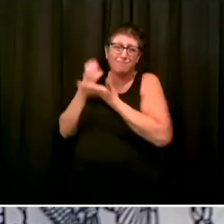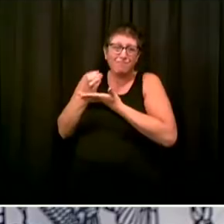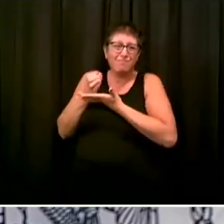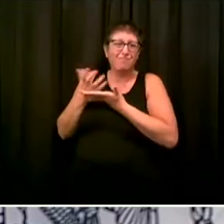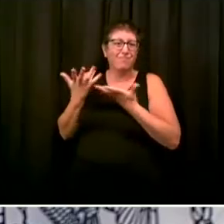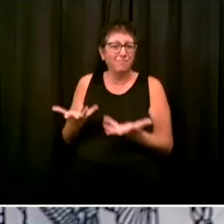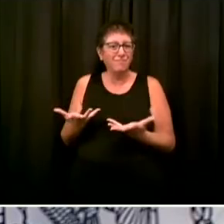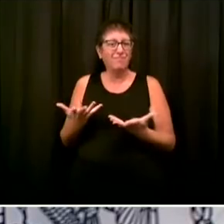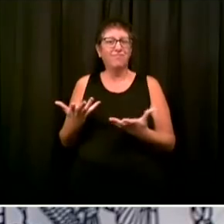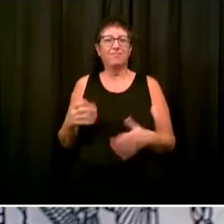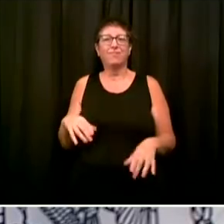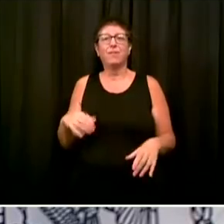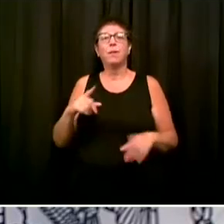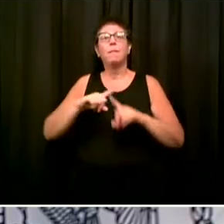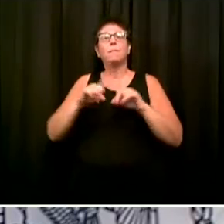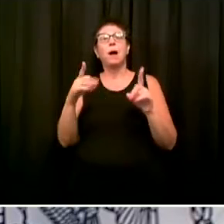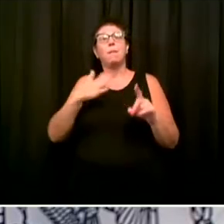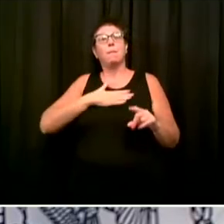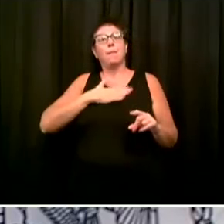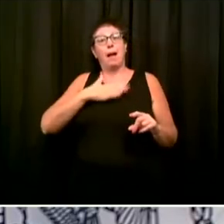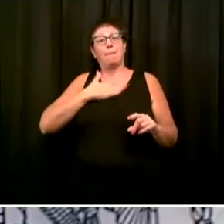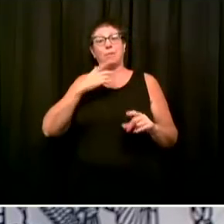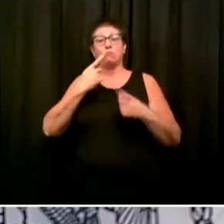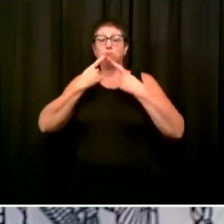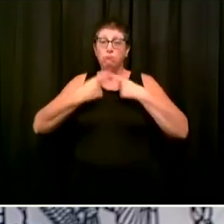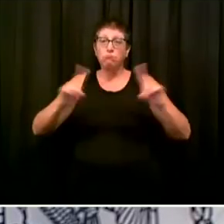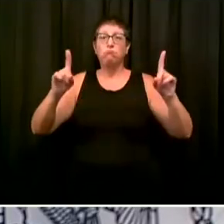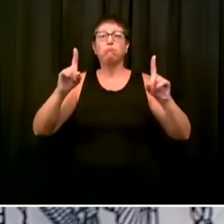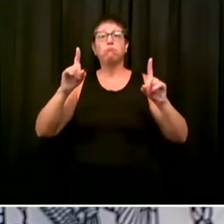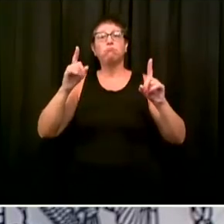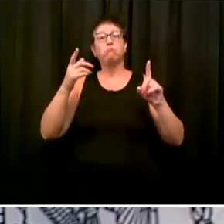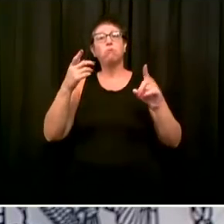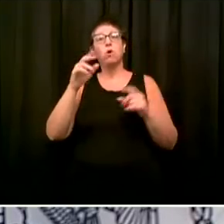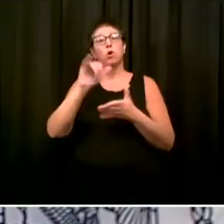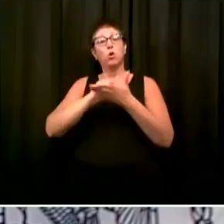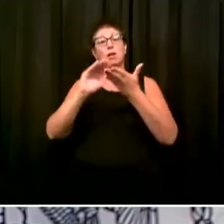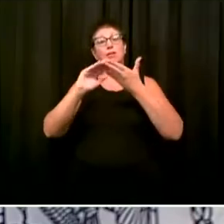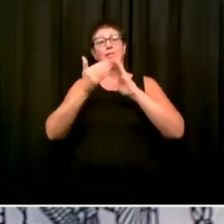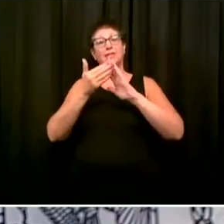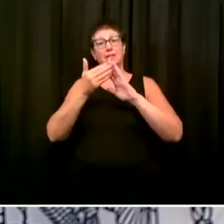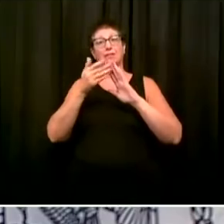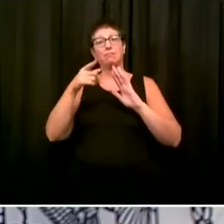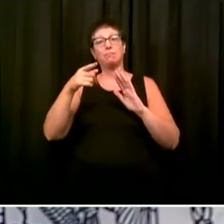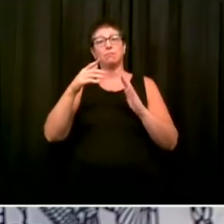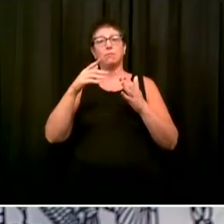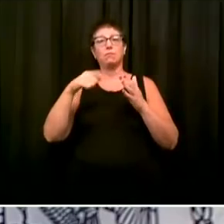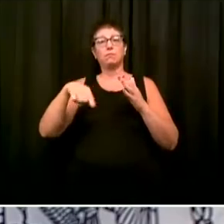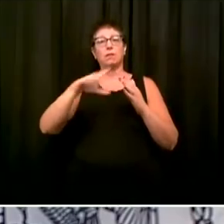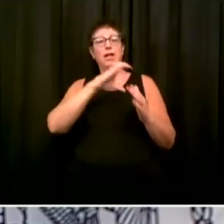DEPEND ON A STIMULUS RIGHT NOW. WHAT WE CAN DO, I WANT TO SAY I AM PLEASDE THE